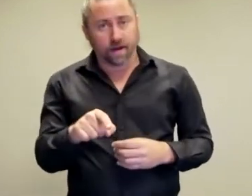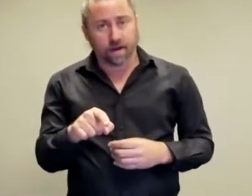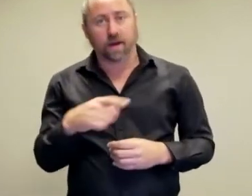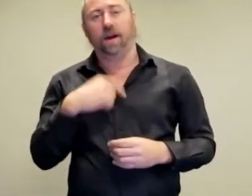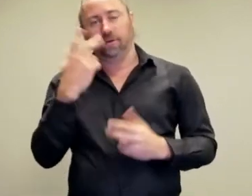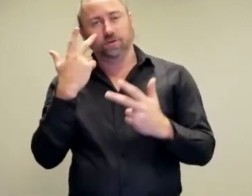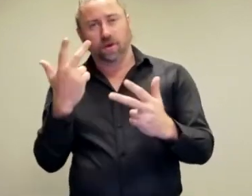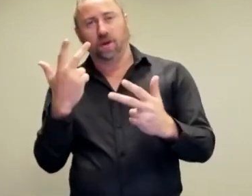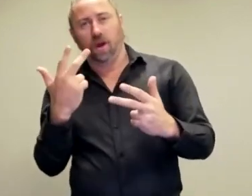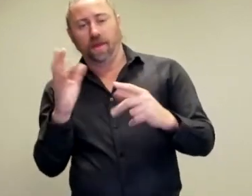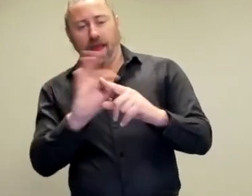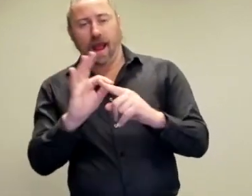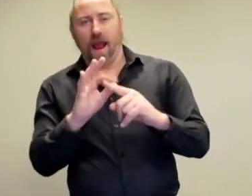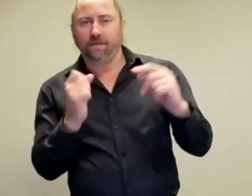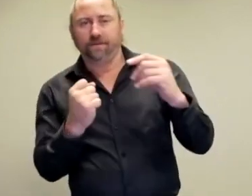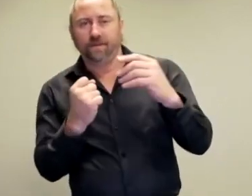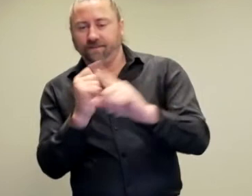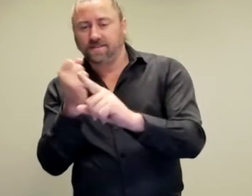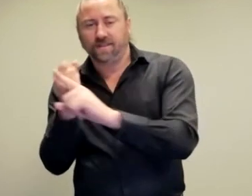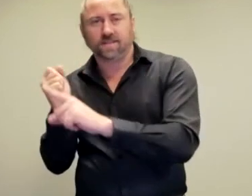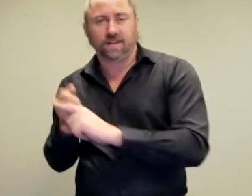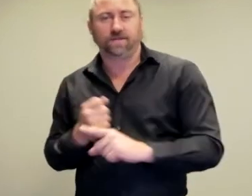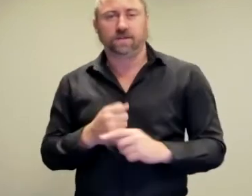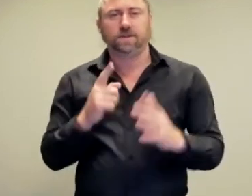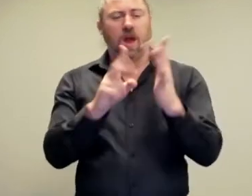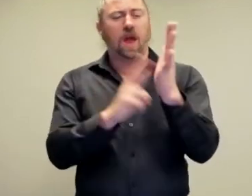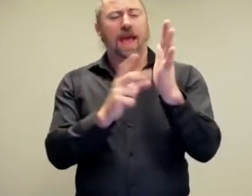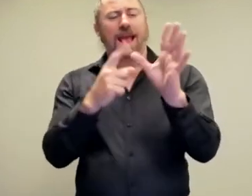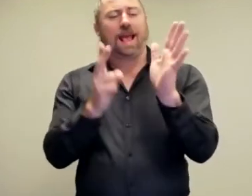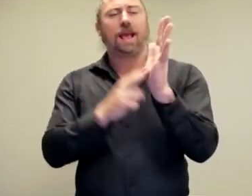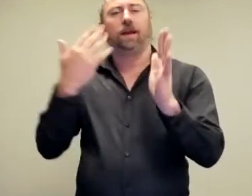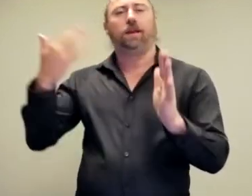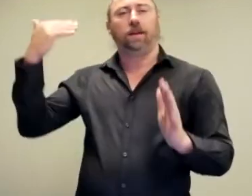the effect of those colours. In Incan mythology though, Mama Ocllo, a